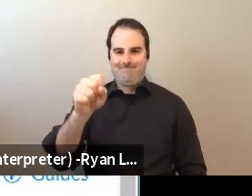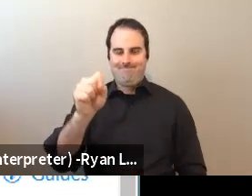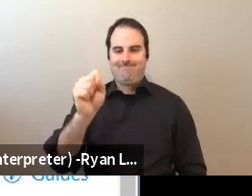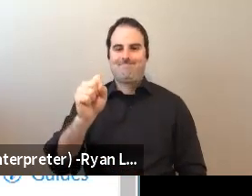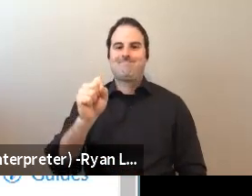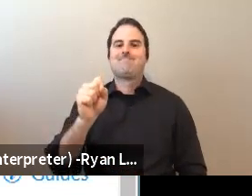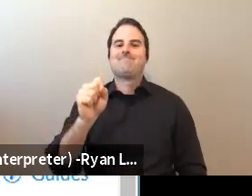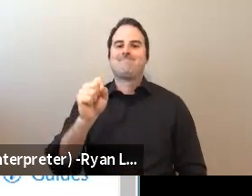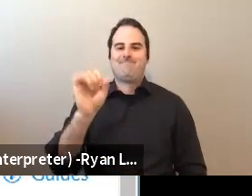Sally Potter: That and that